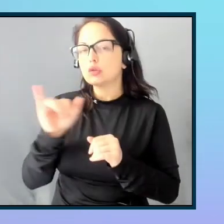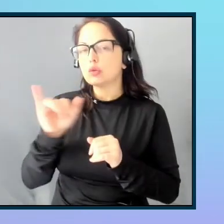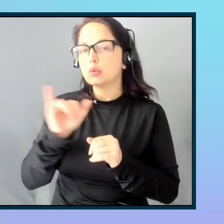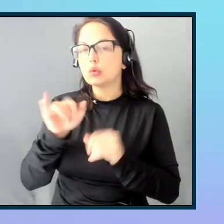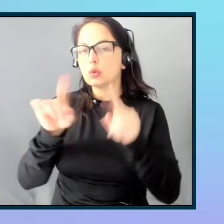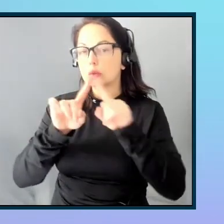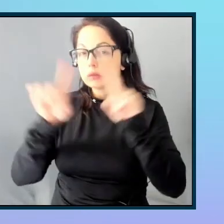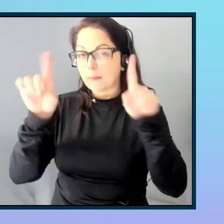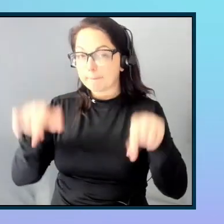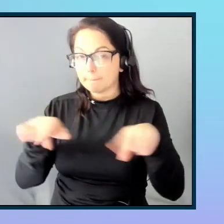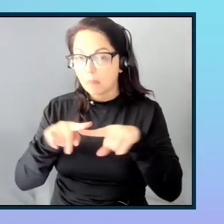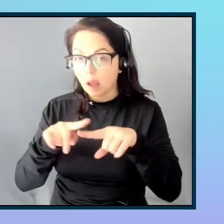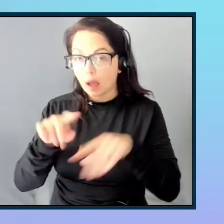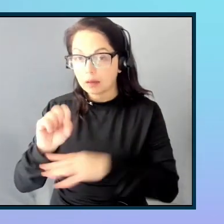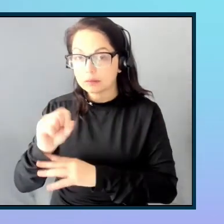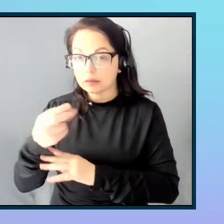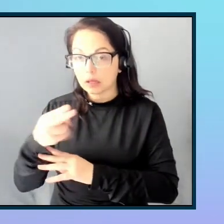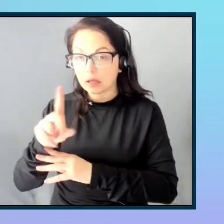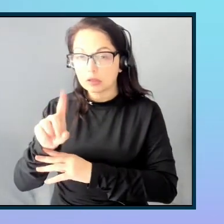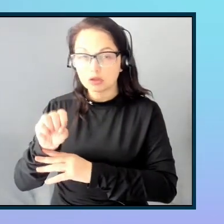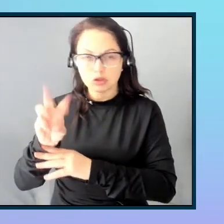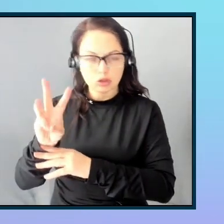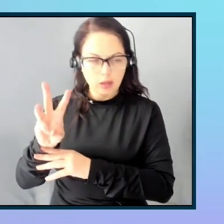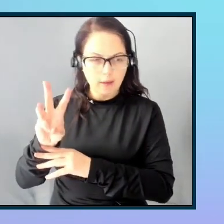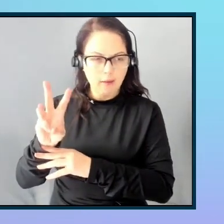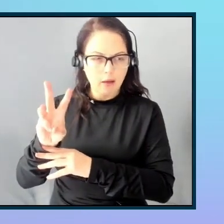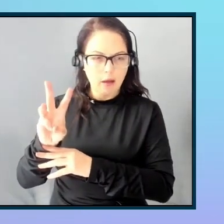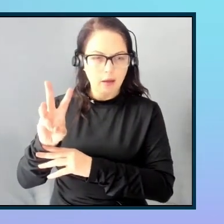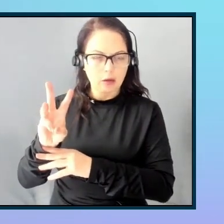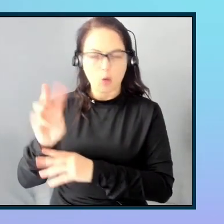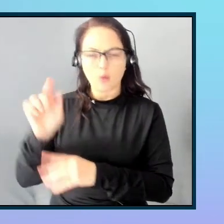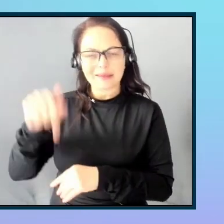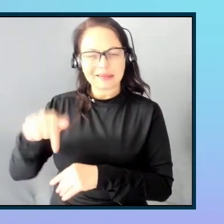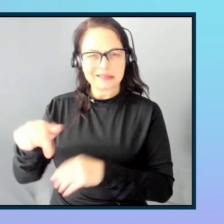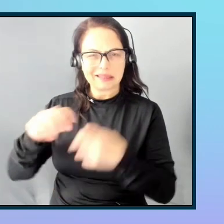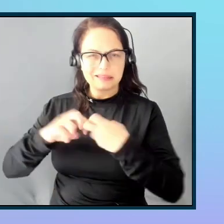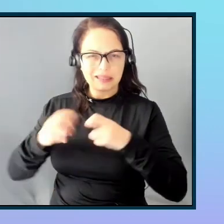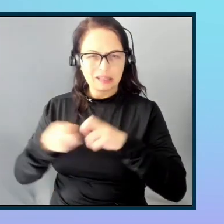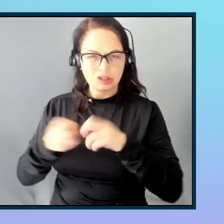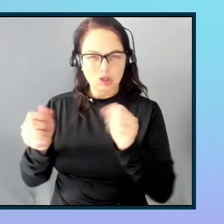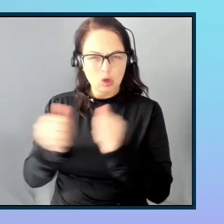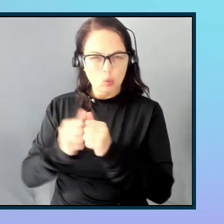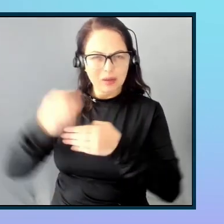The example is also in the WCAG docs. Is this an issue with windows high contrast mode?